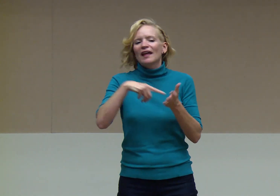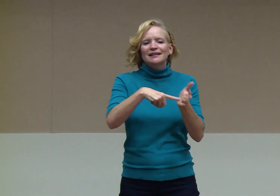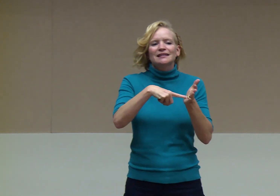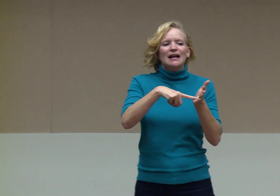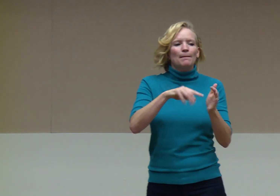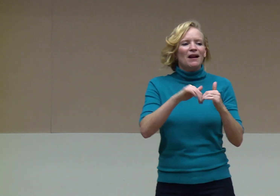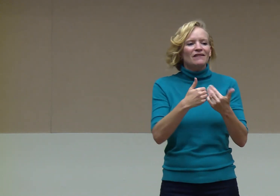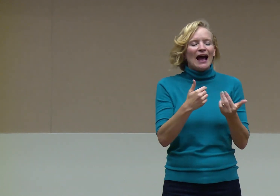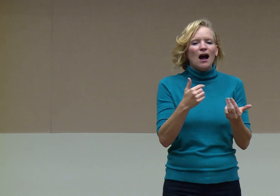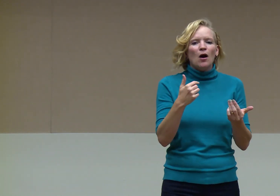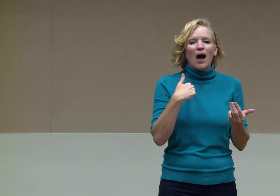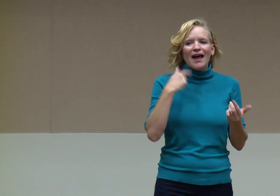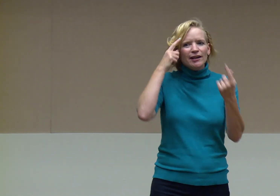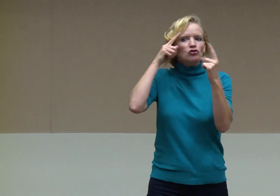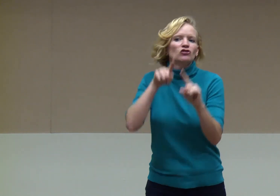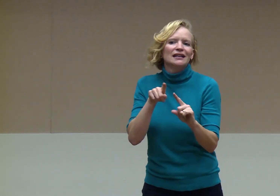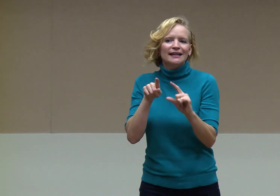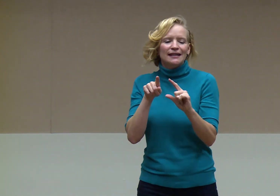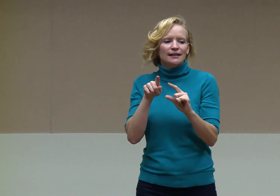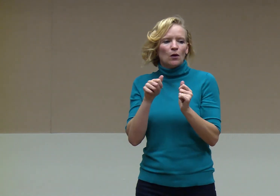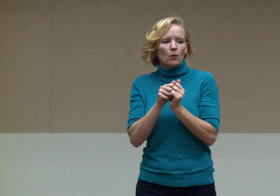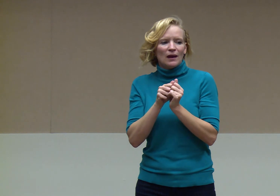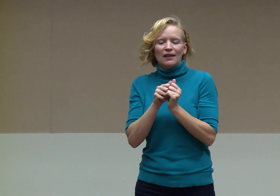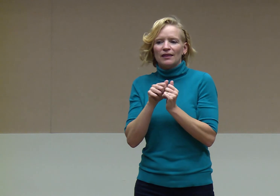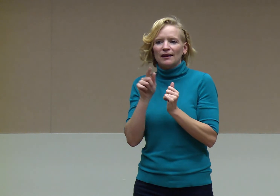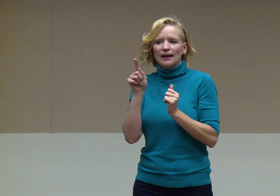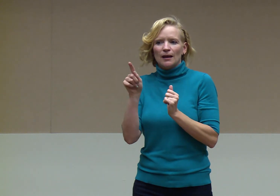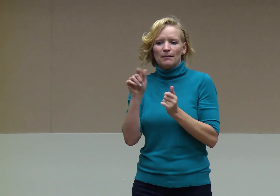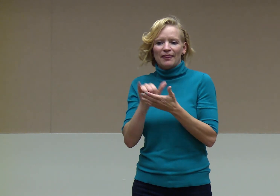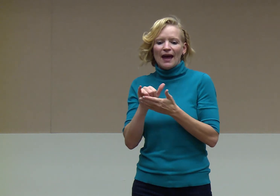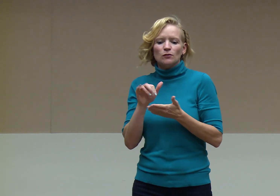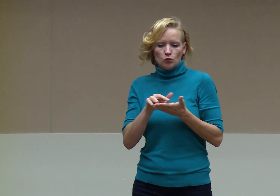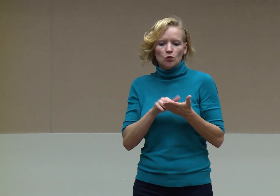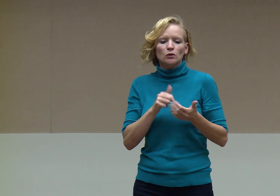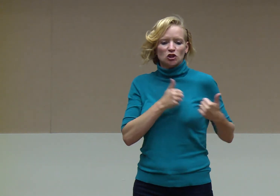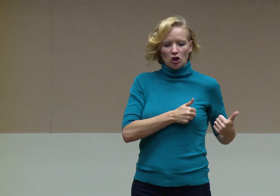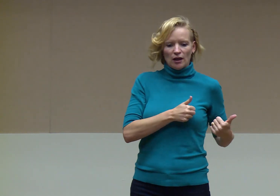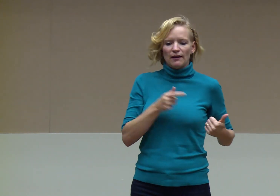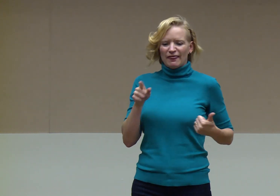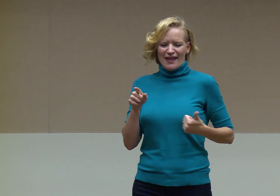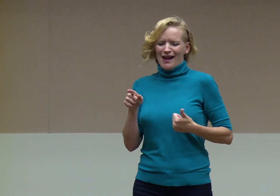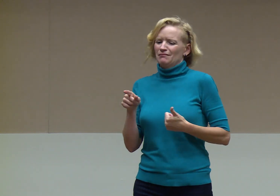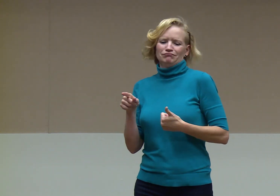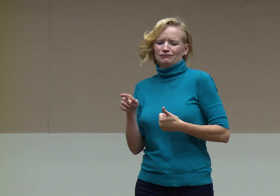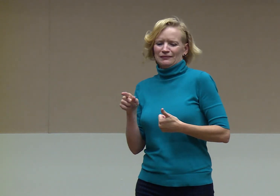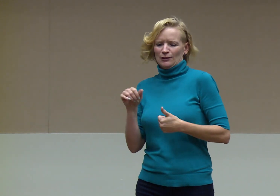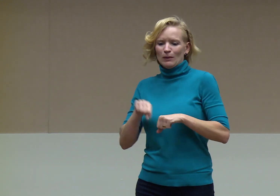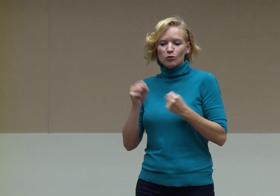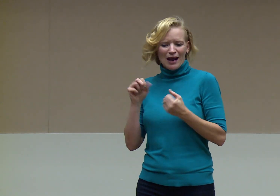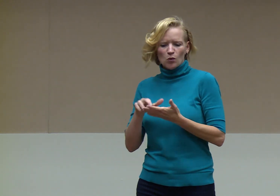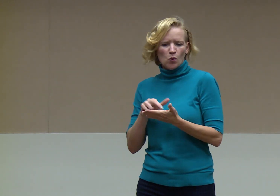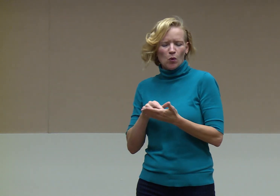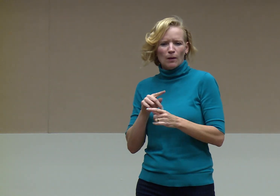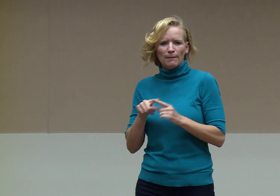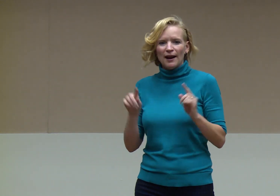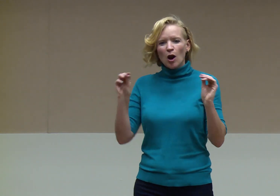Some of the ways it sounds appropriate--or sounds good, and some it doesn't. So...